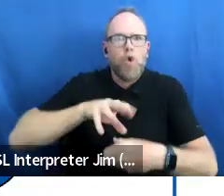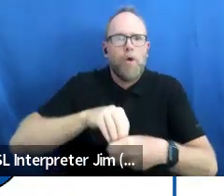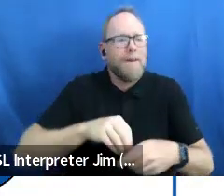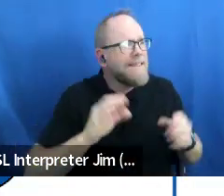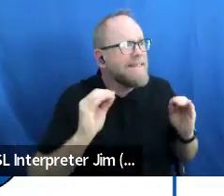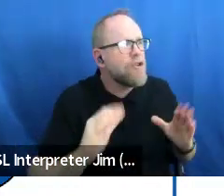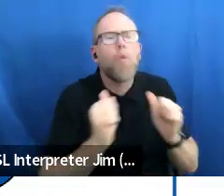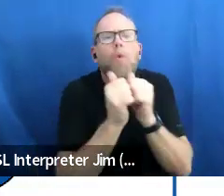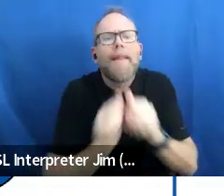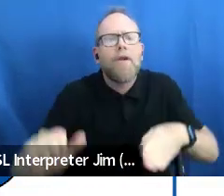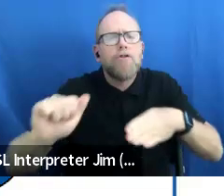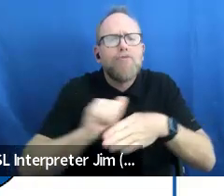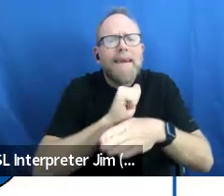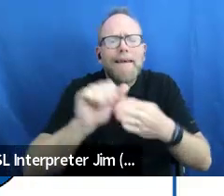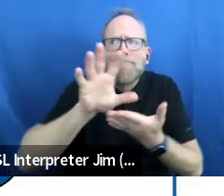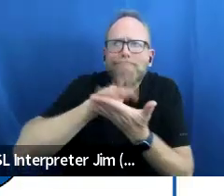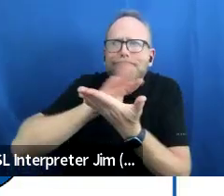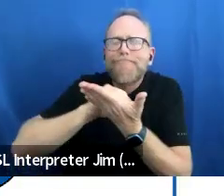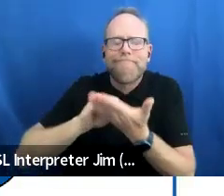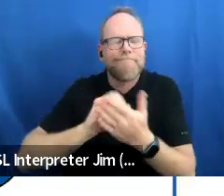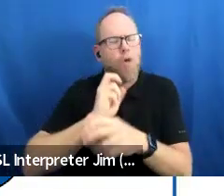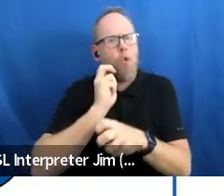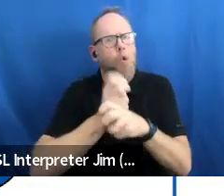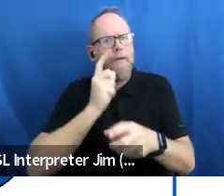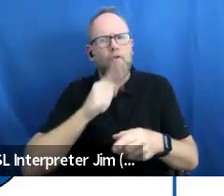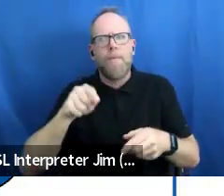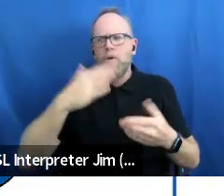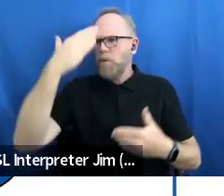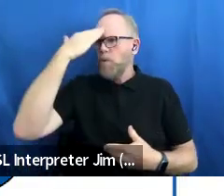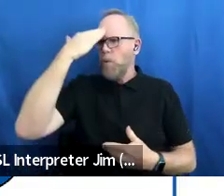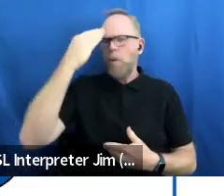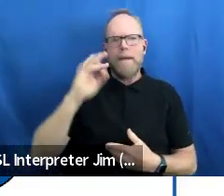that it is really difficult for them to even know whether or not they are discriminating.